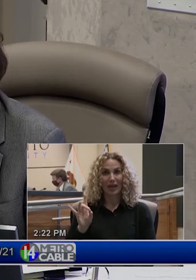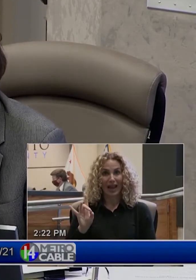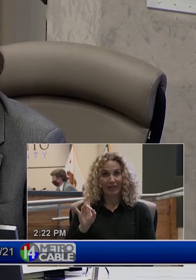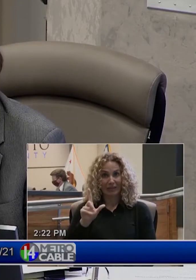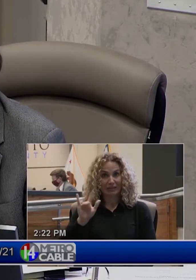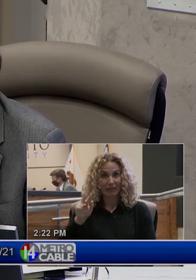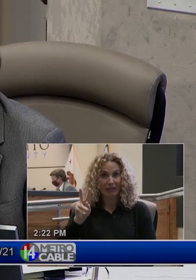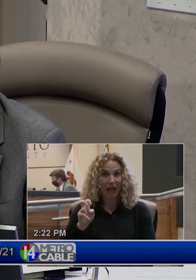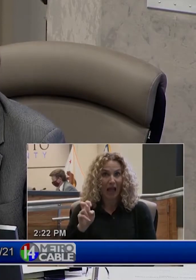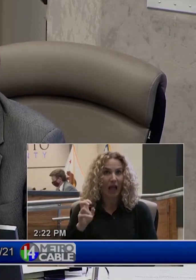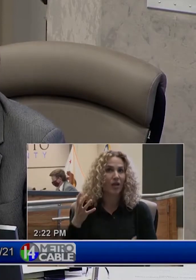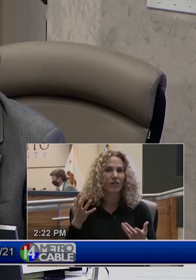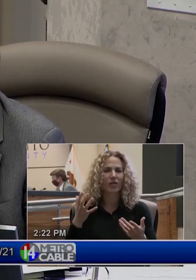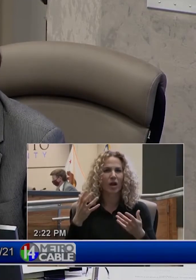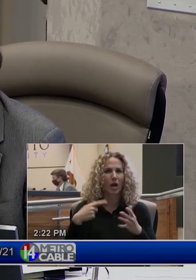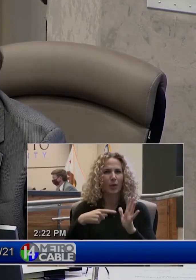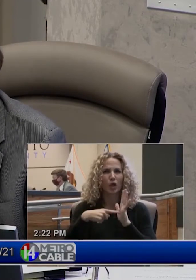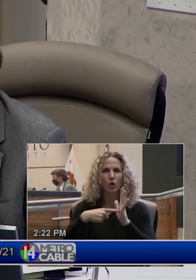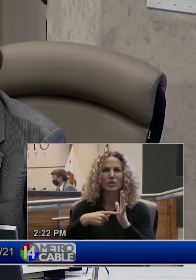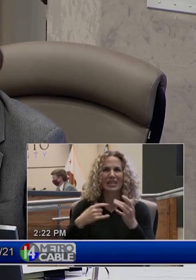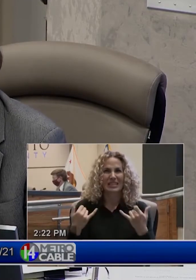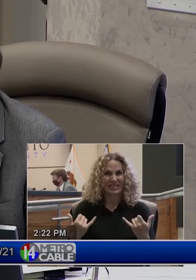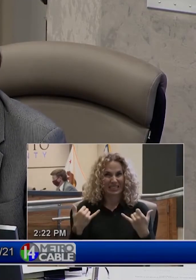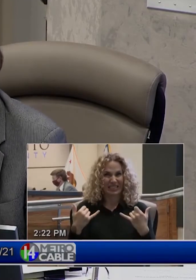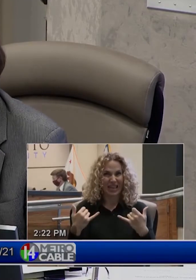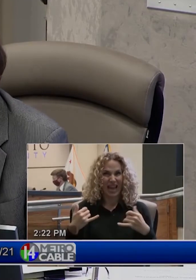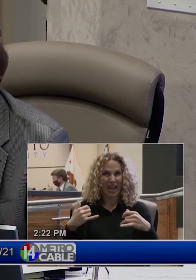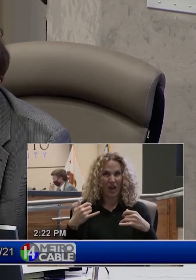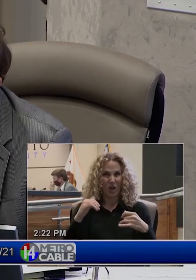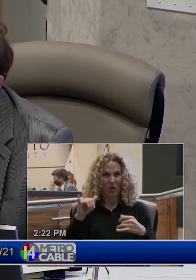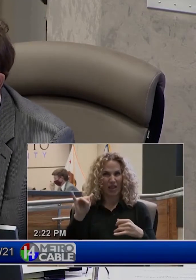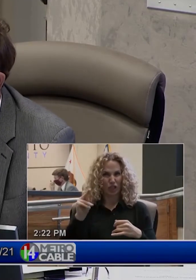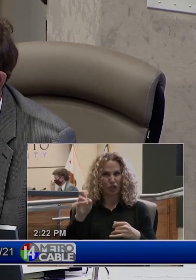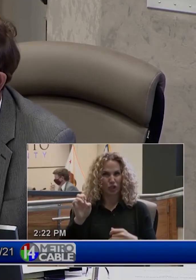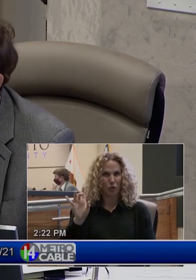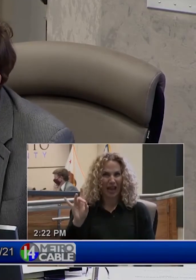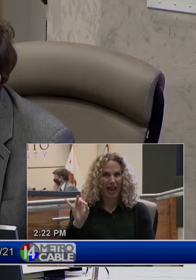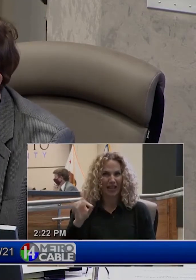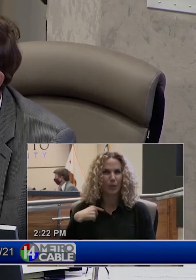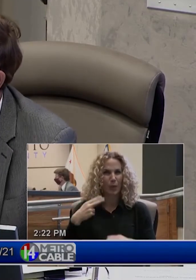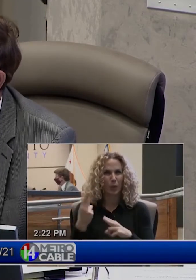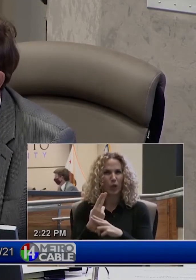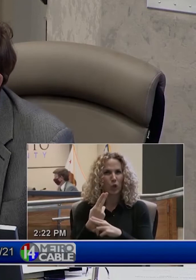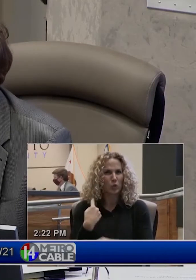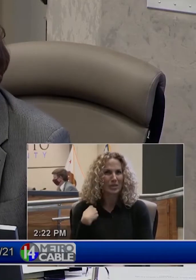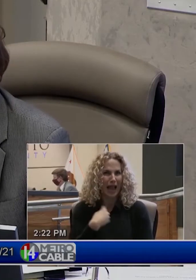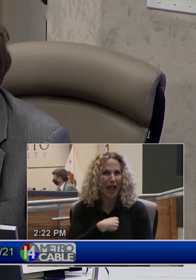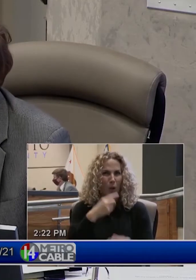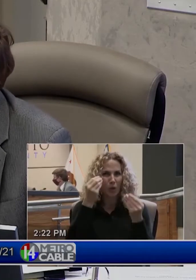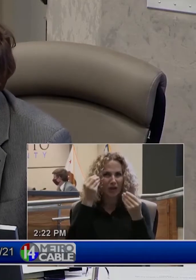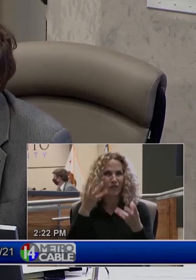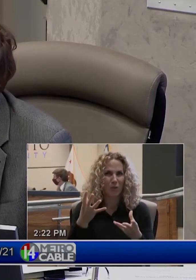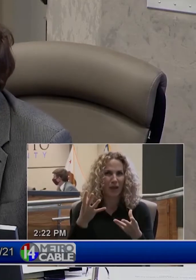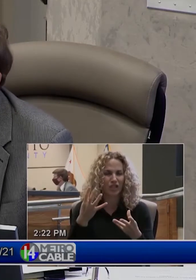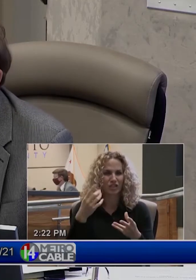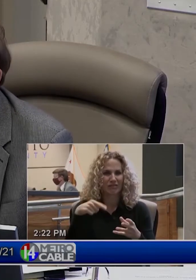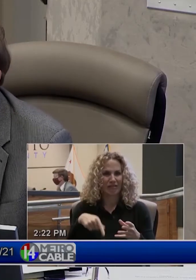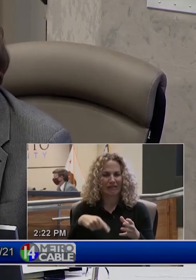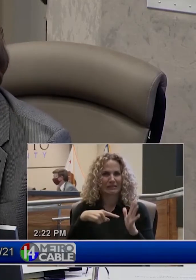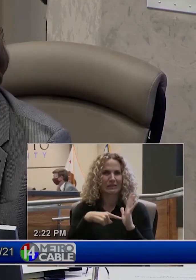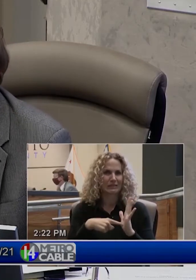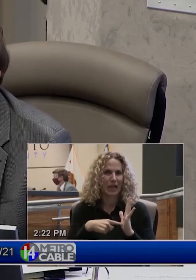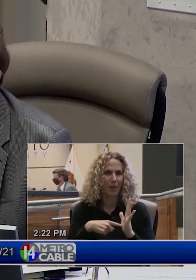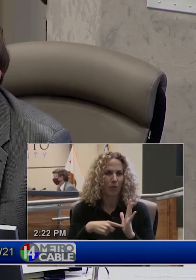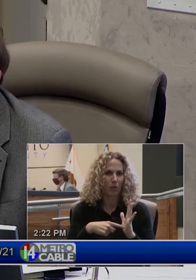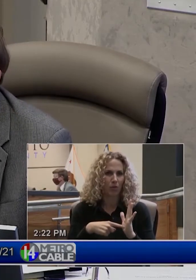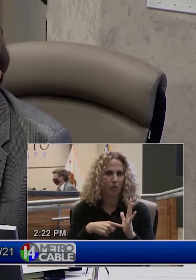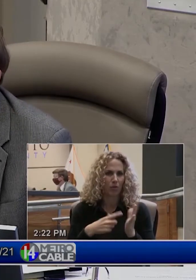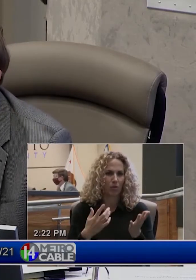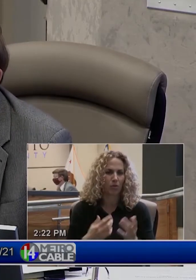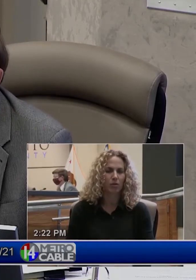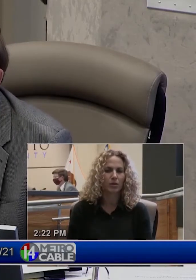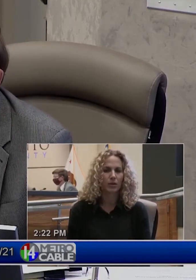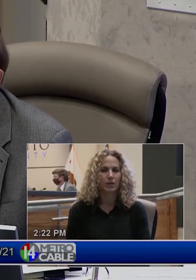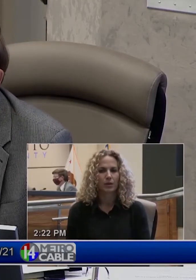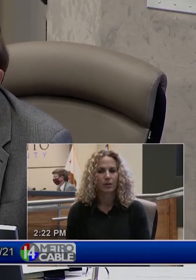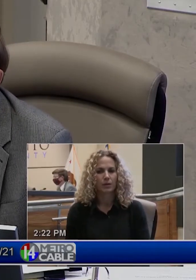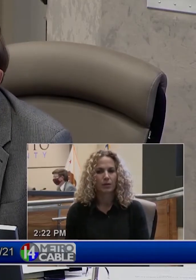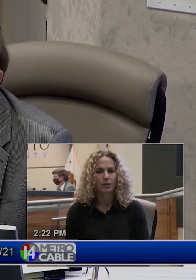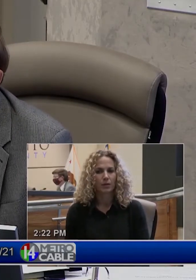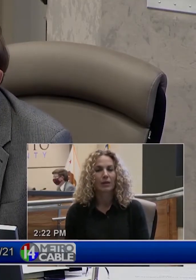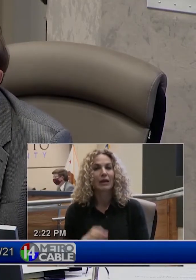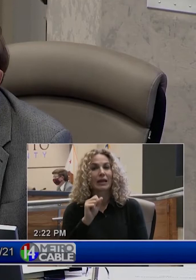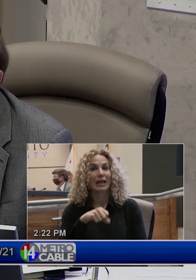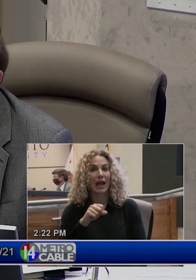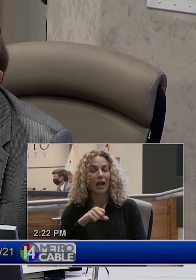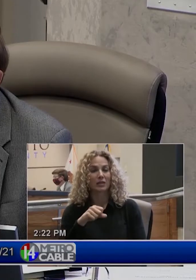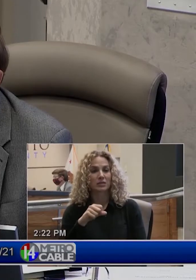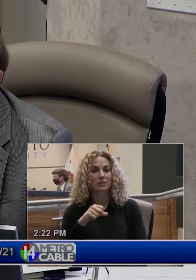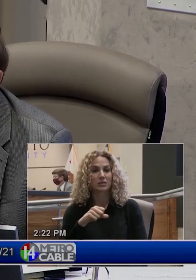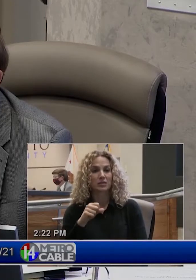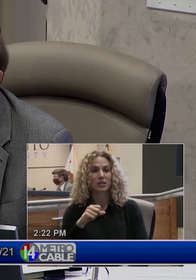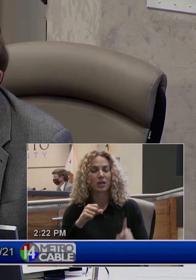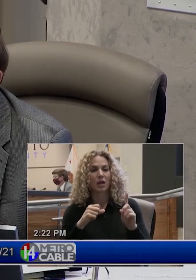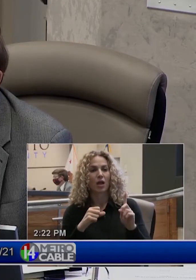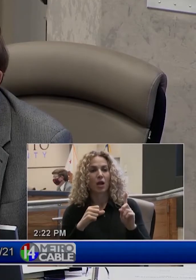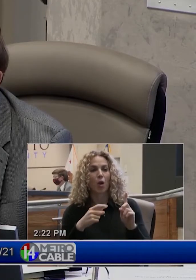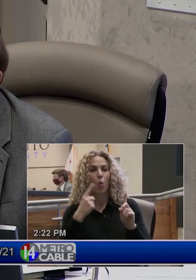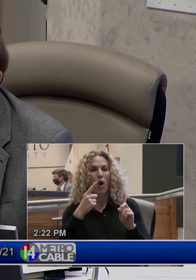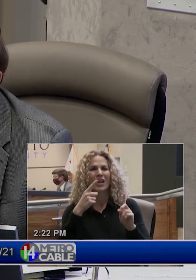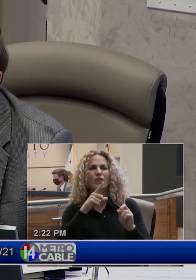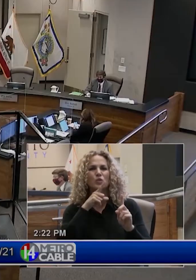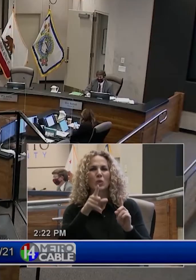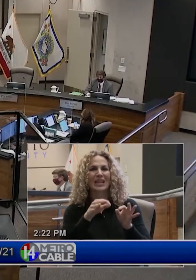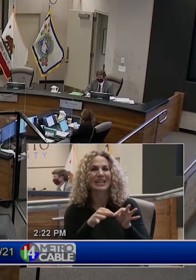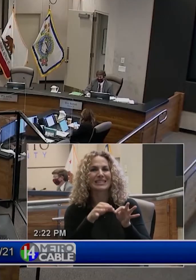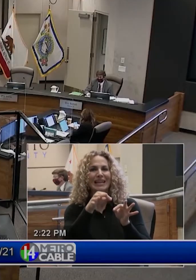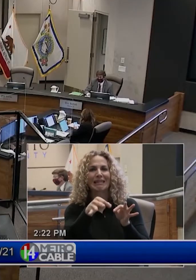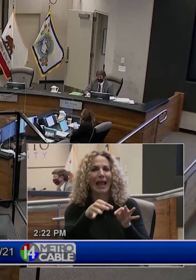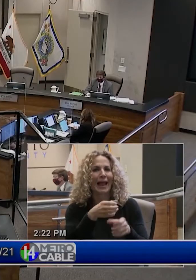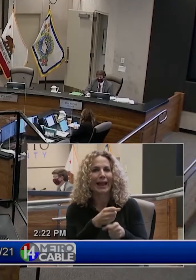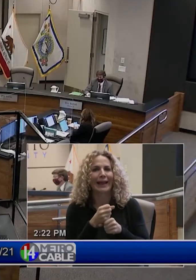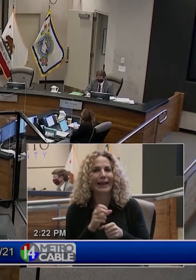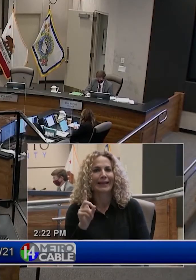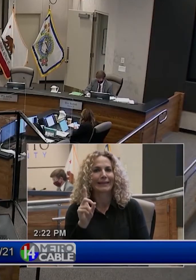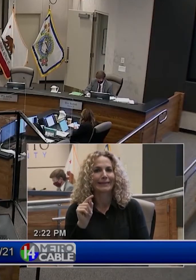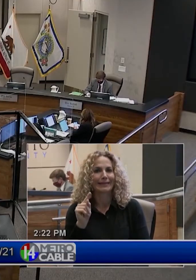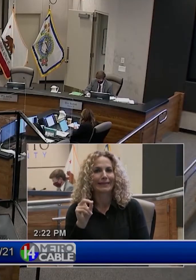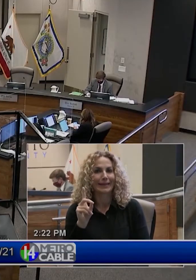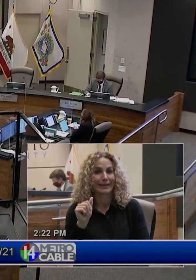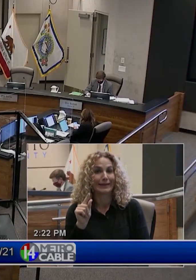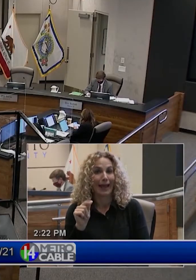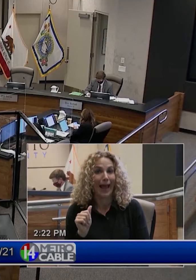SACRAMENTO COUNTY TOOLS LIVE BY JUNE 8TH.